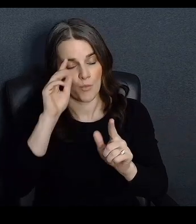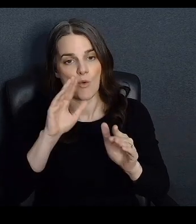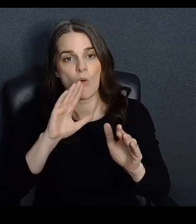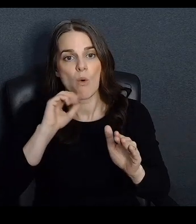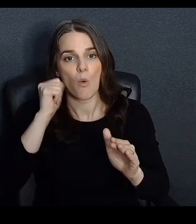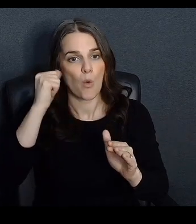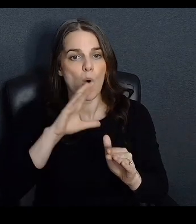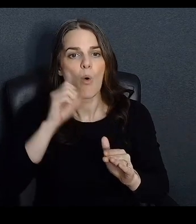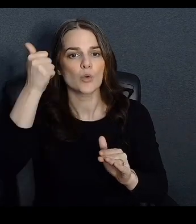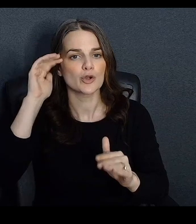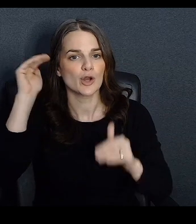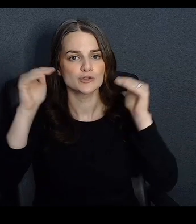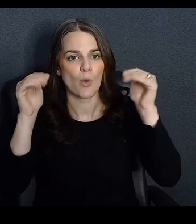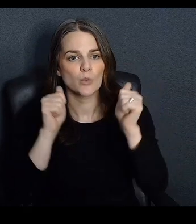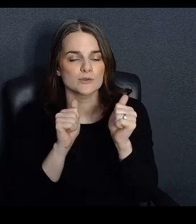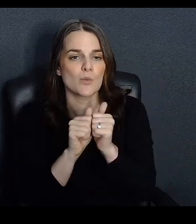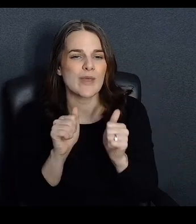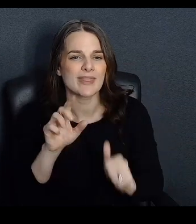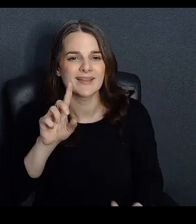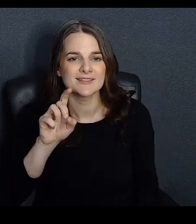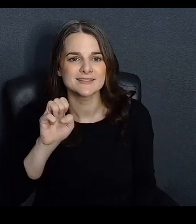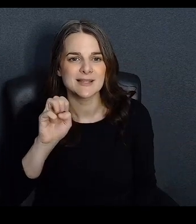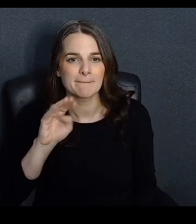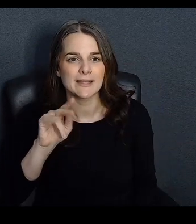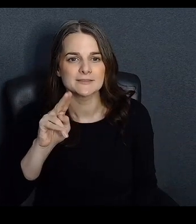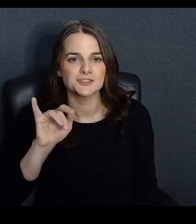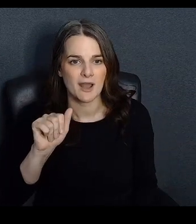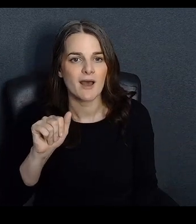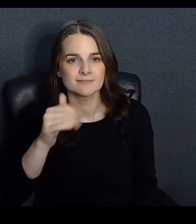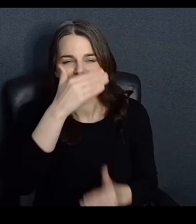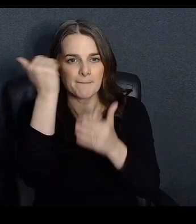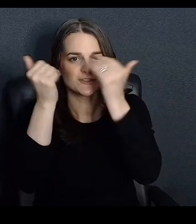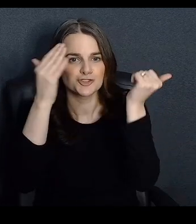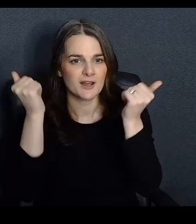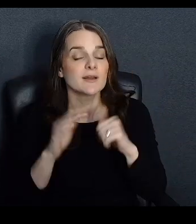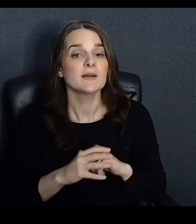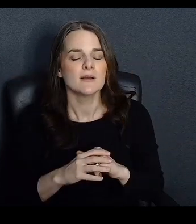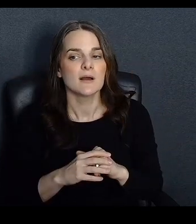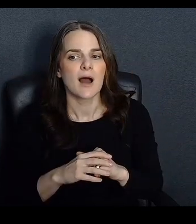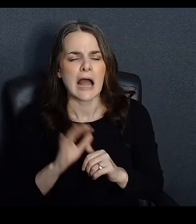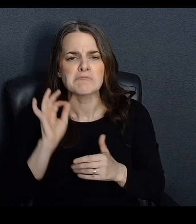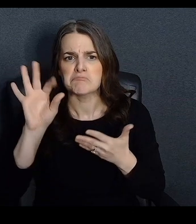But again, anyone can use them. I only mention that to let you know what places you can look for these tools.